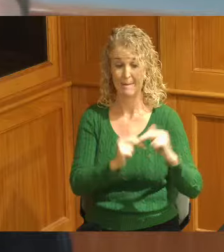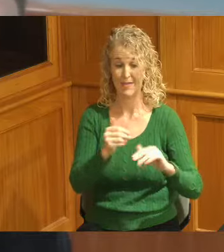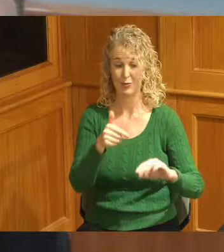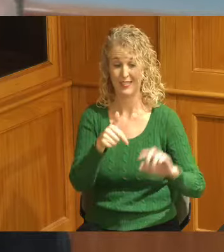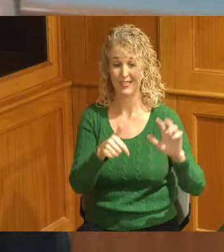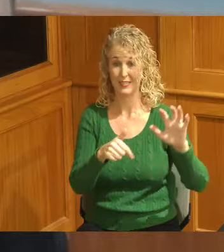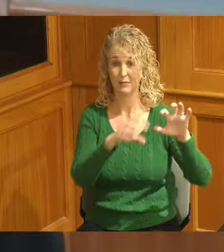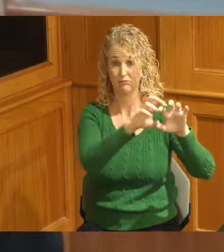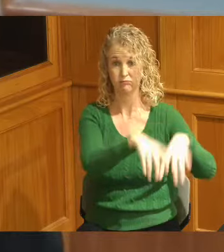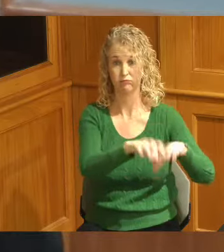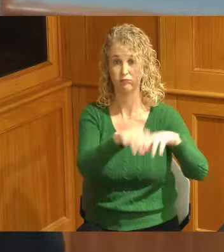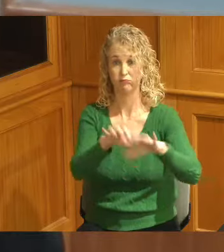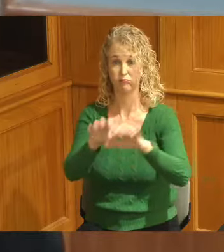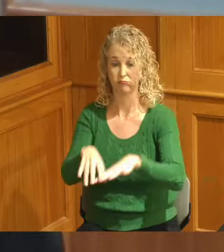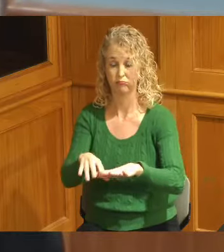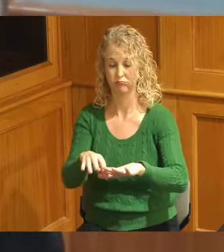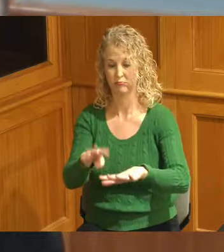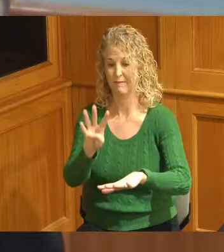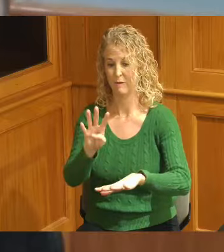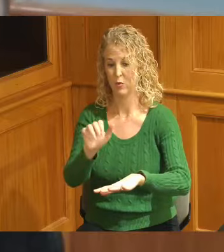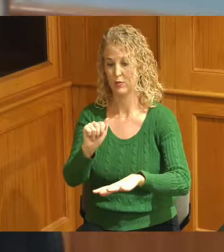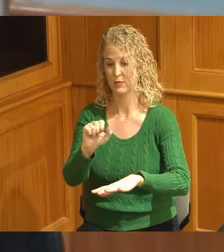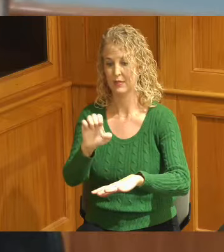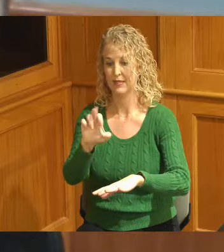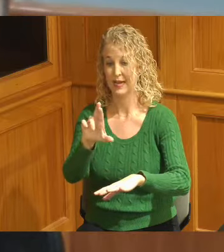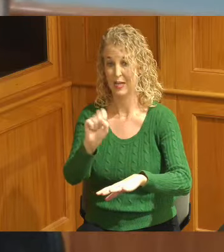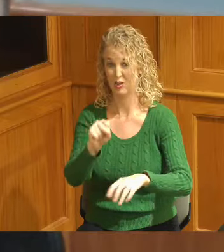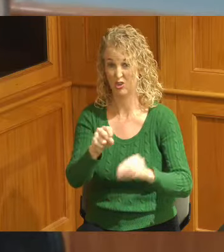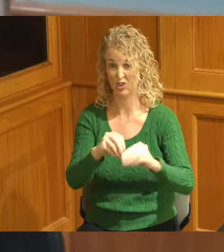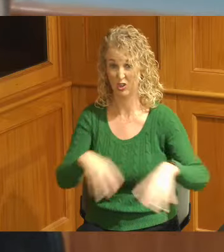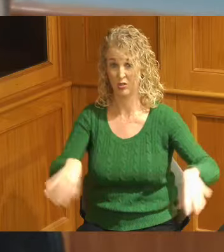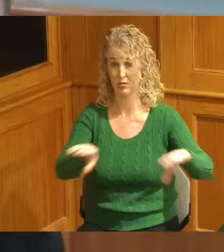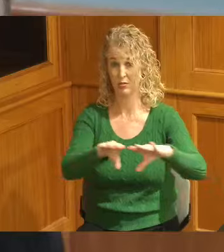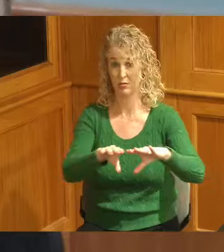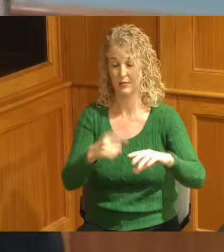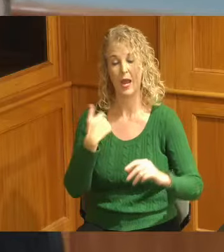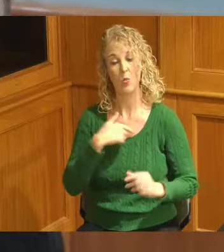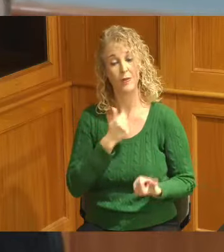which totals about just under four acres. we've also tried to be creative and leverage other